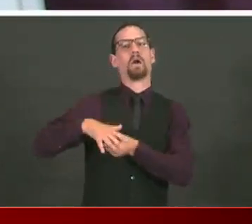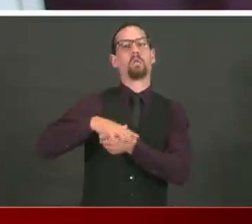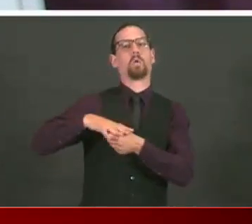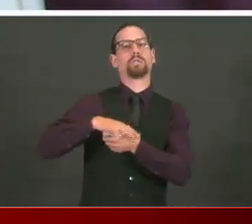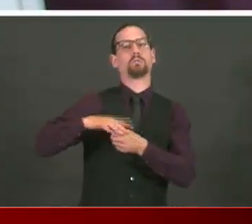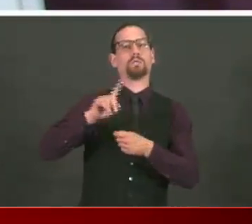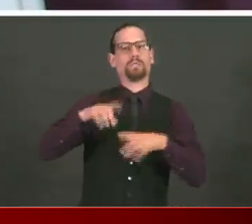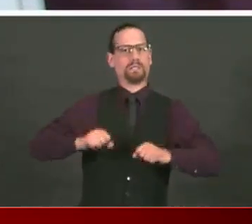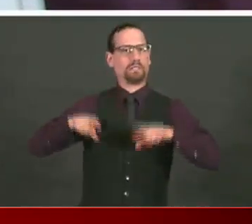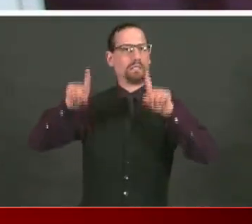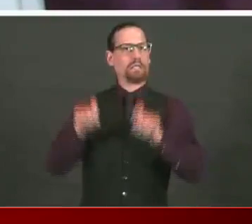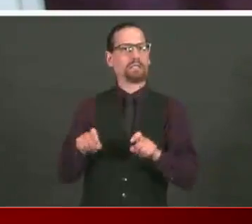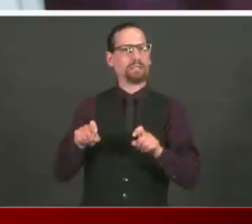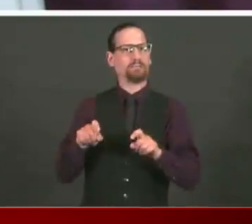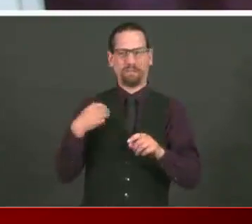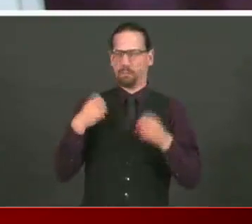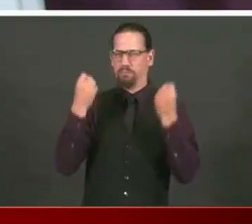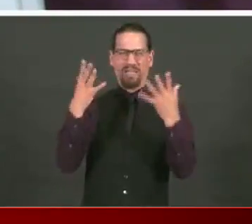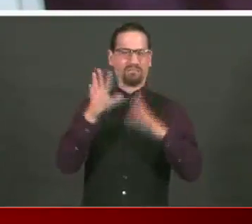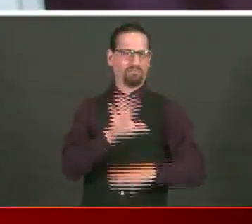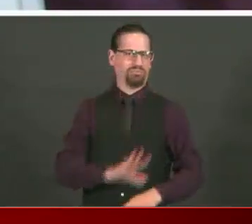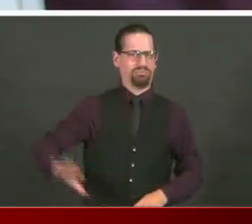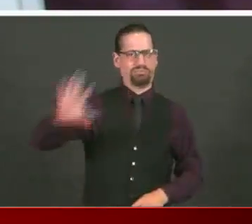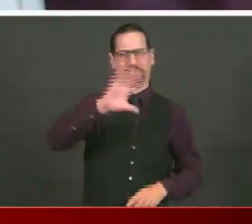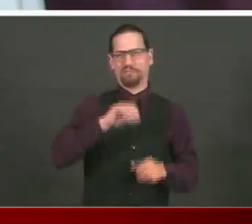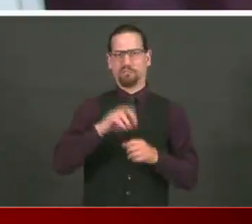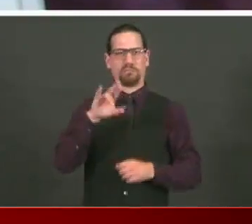CVS HAS 10 DRIVE-THROUGH TESTING SITES WHICH I HAVE PREVIOUSLY ANNOUNCED.